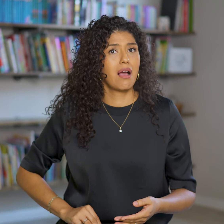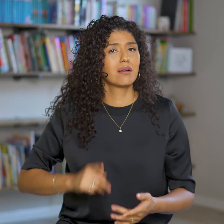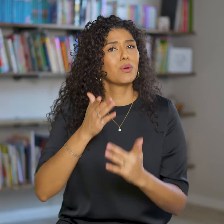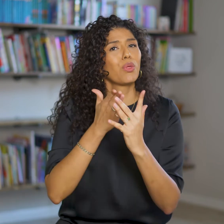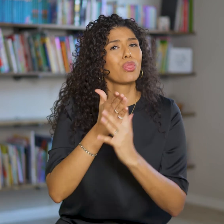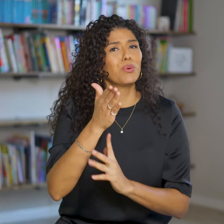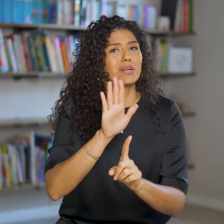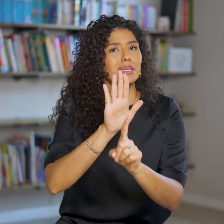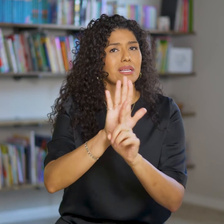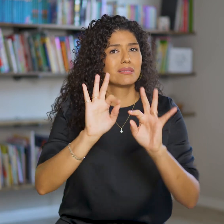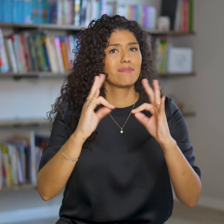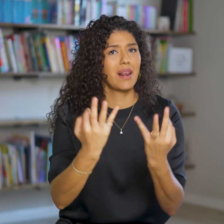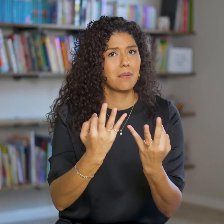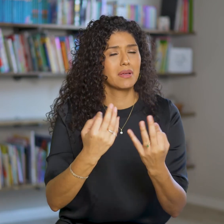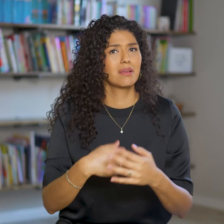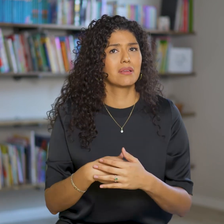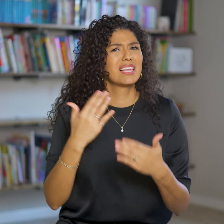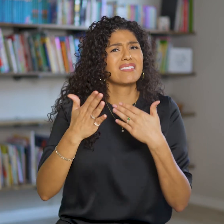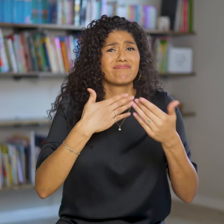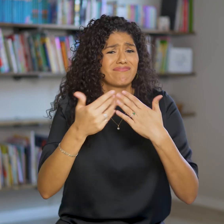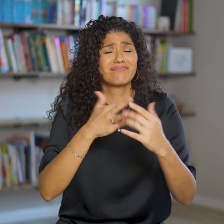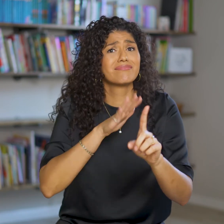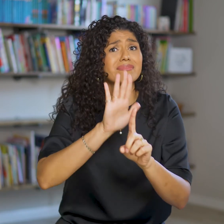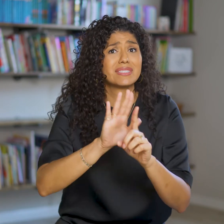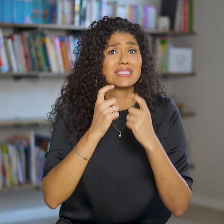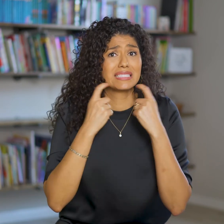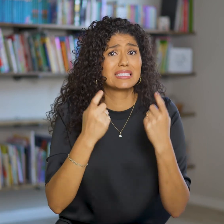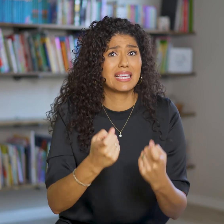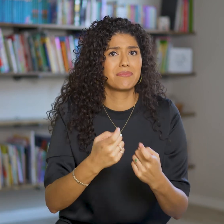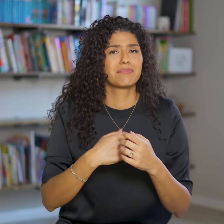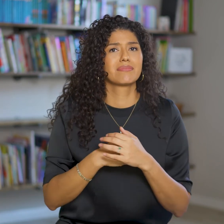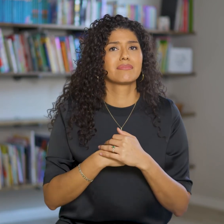through David’s line, despite David’s sin.